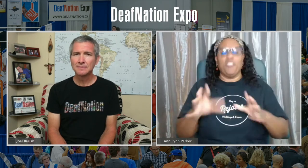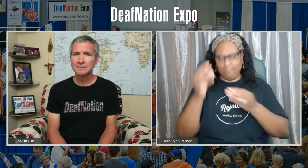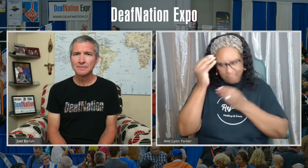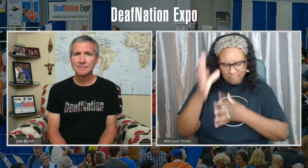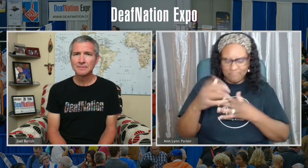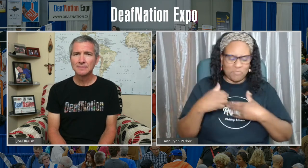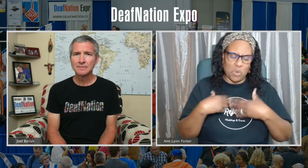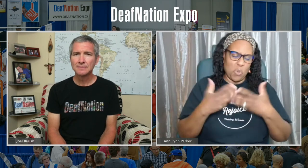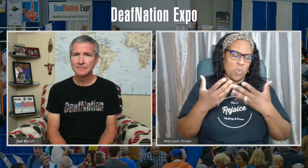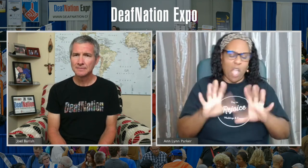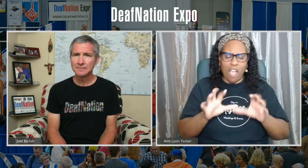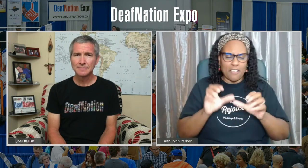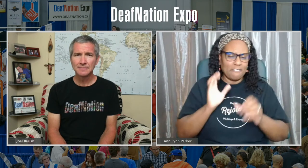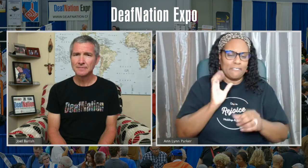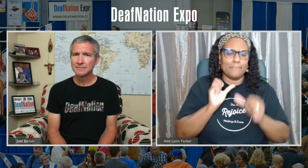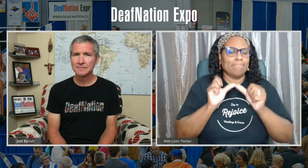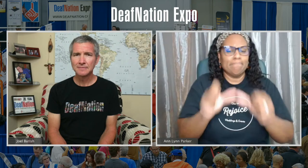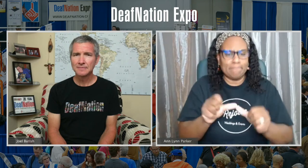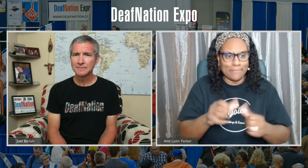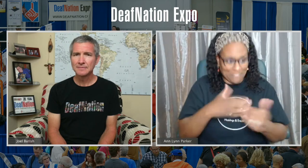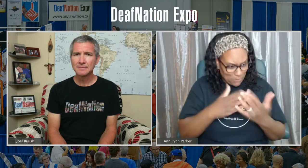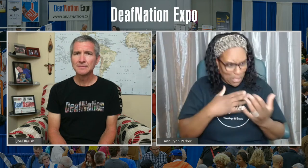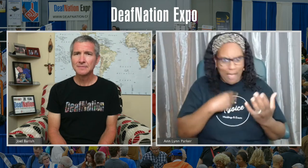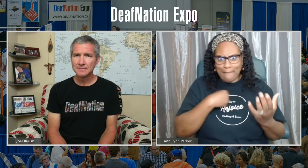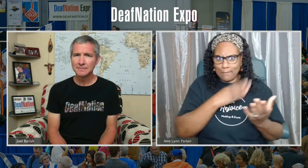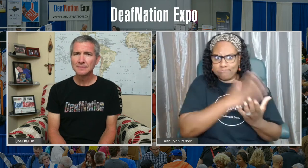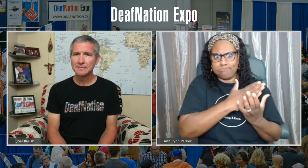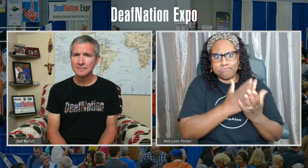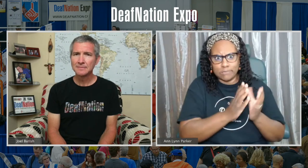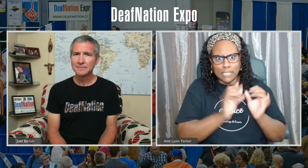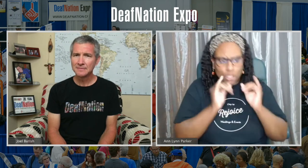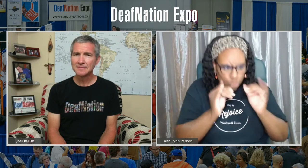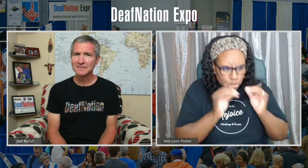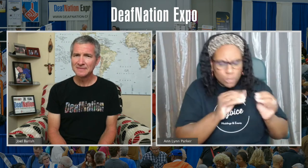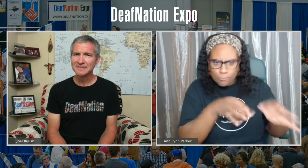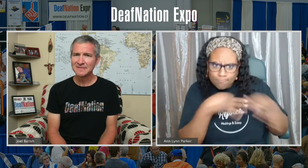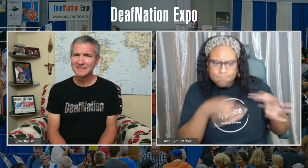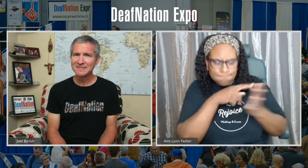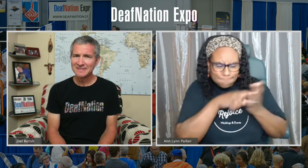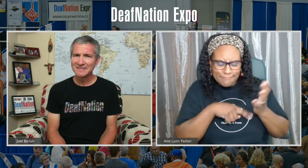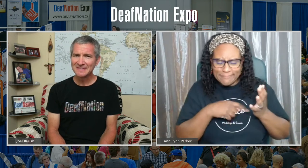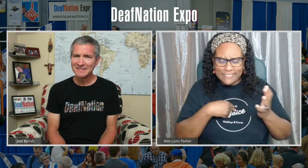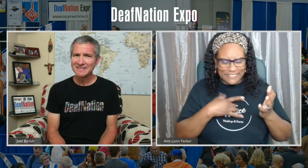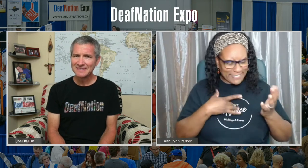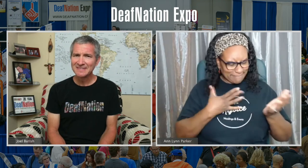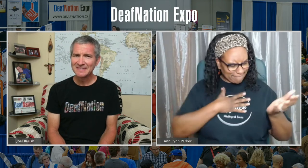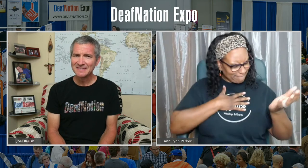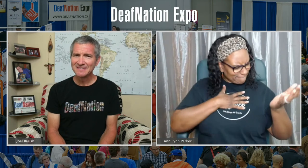and I told them I didn’t want to continue even though I followed all the instructions and steps.